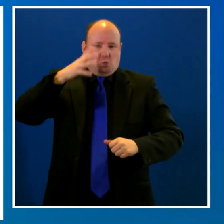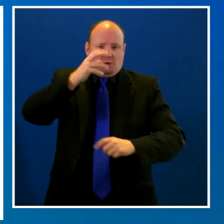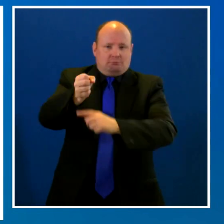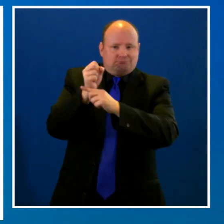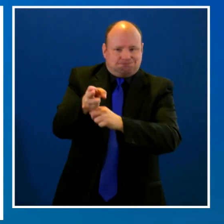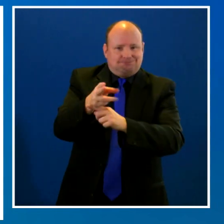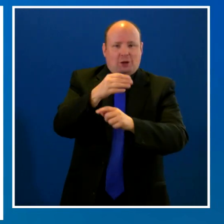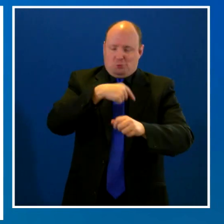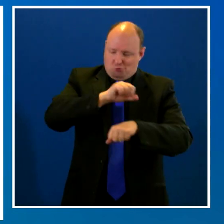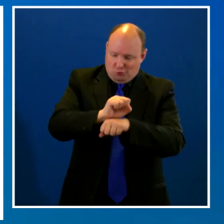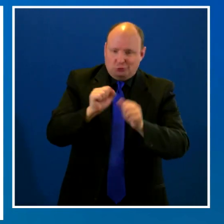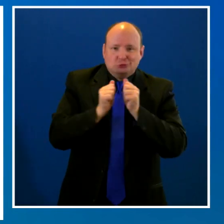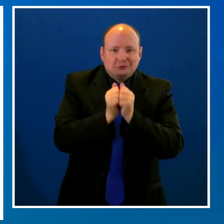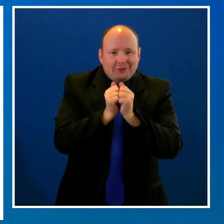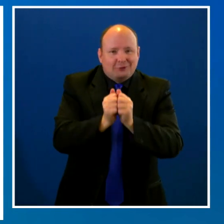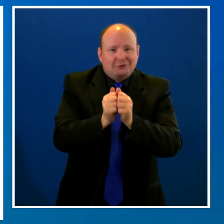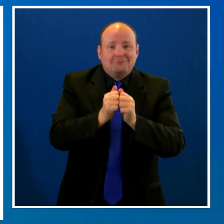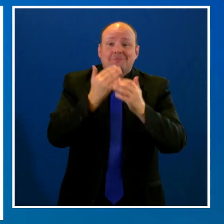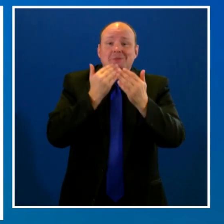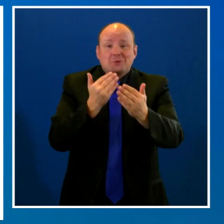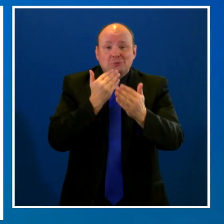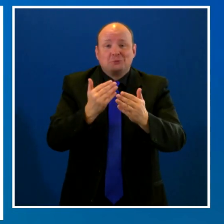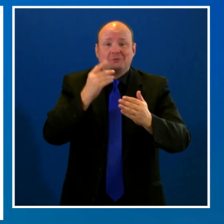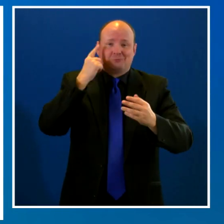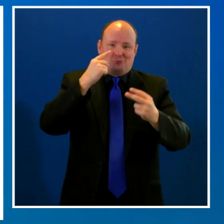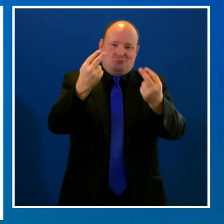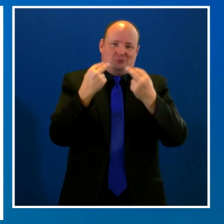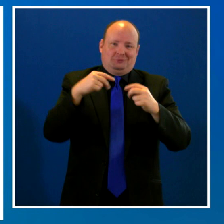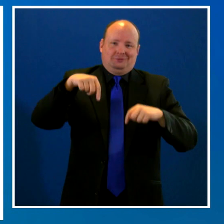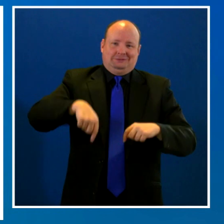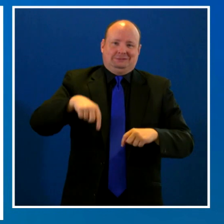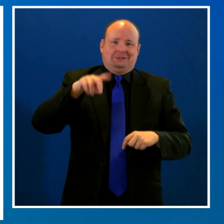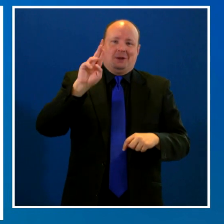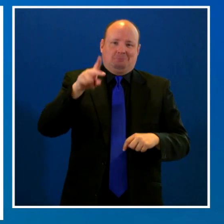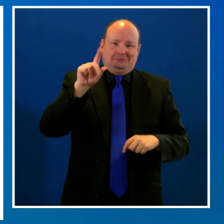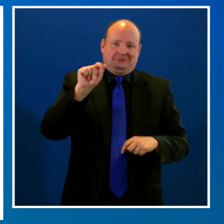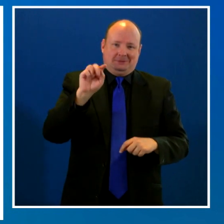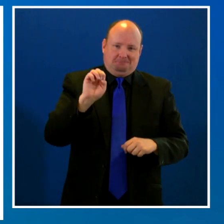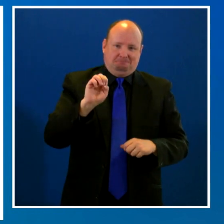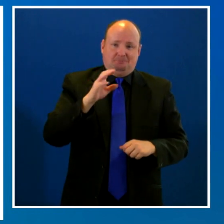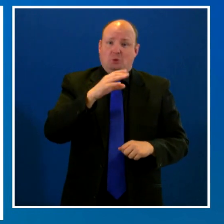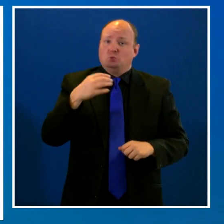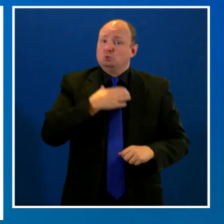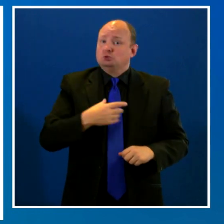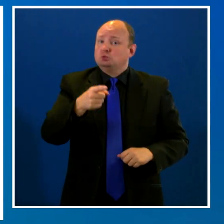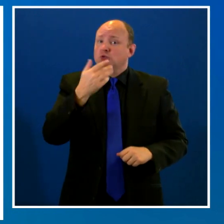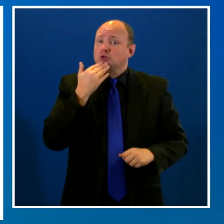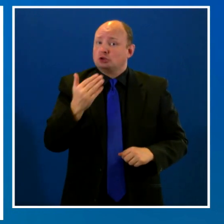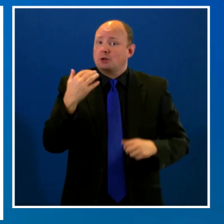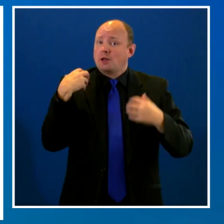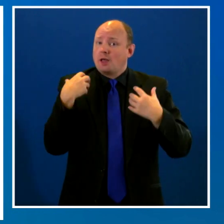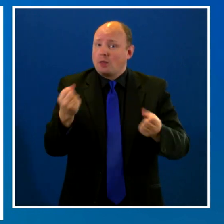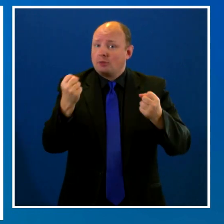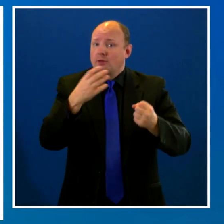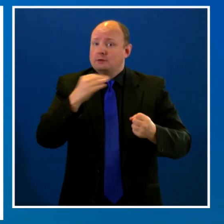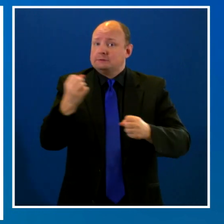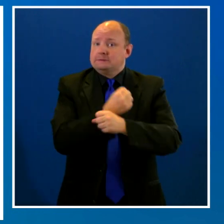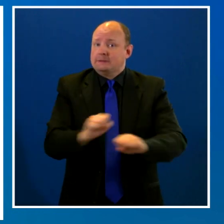Thank you so much for viewing the latest update, and I wish all of you good health and safety in the new year. Thank you.